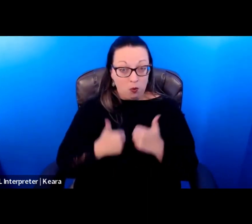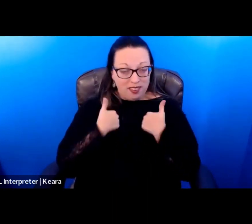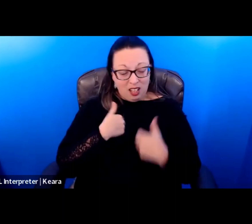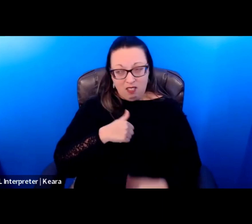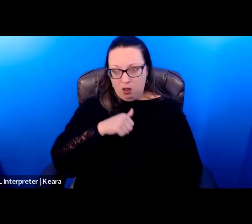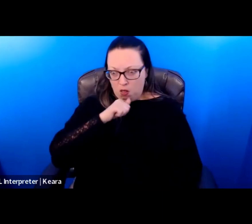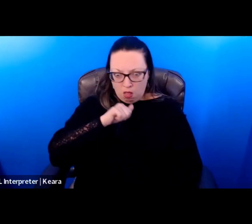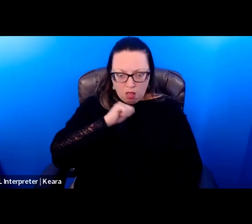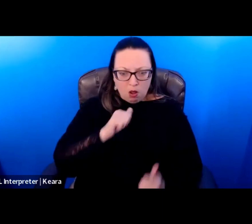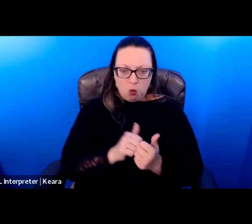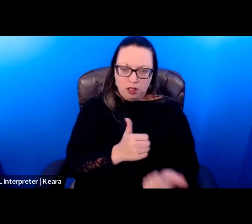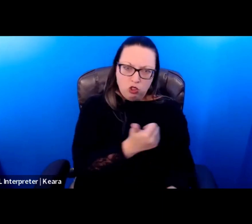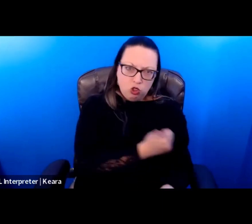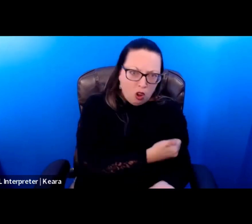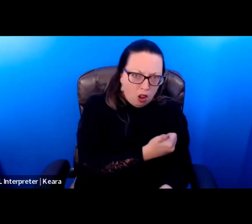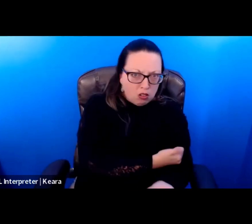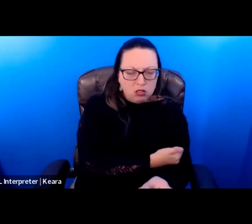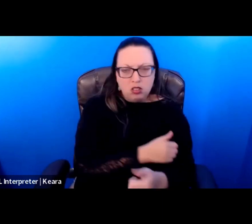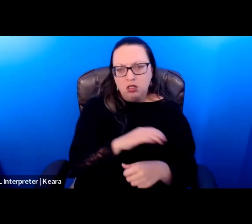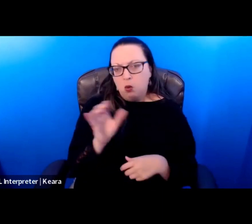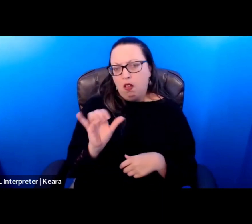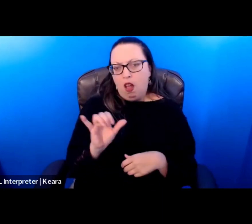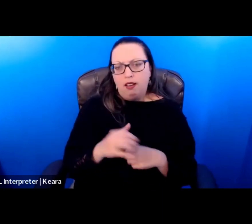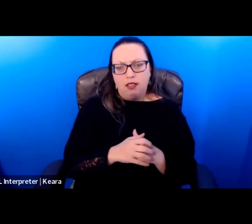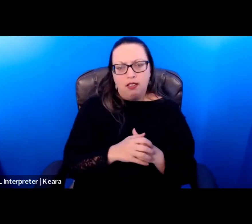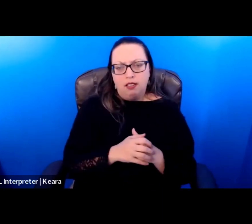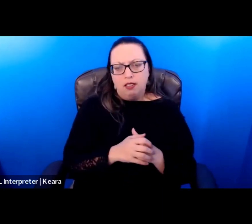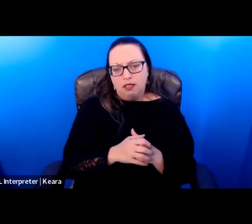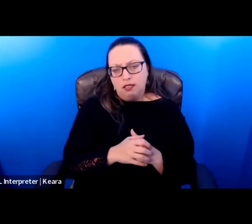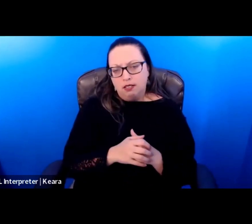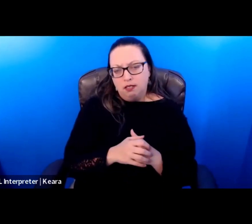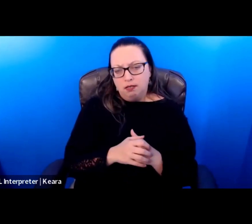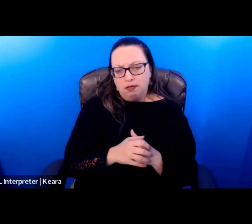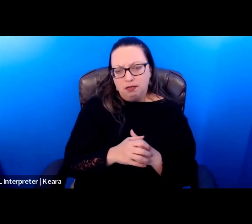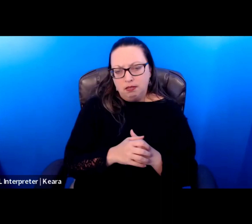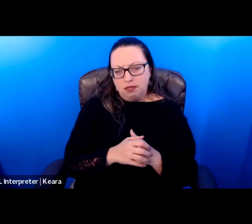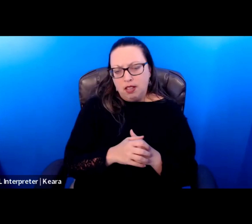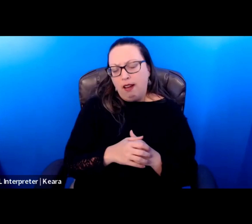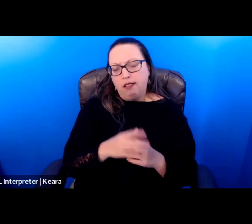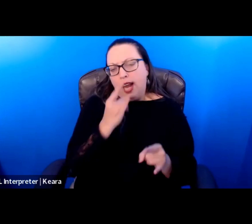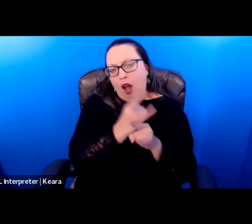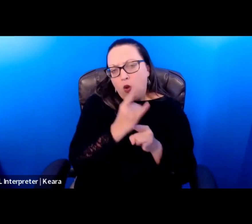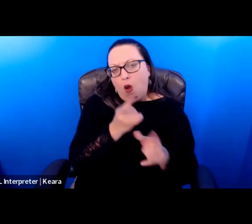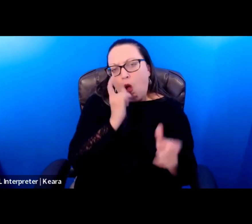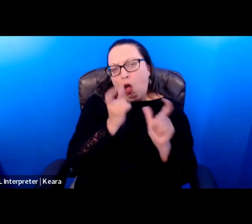drugs or drugs, meaning like, to me we call drugs like drinking alcohol, but rarely alcohol